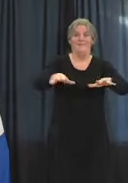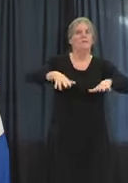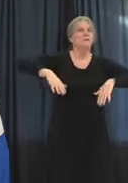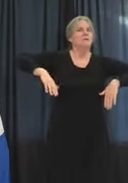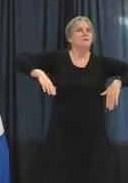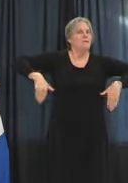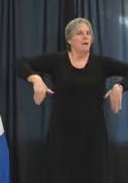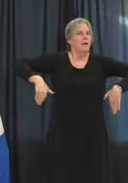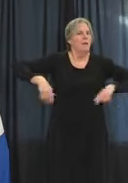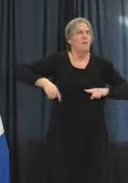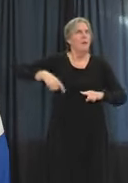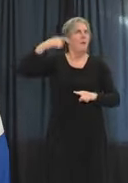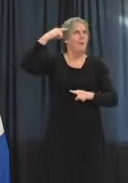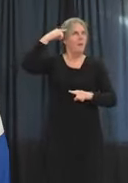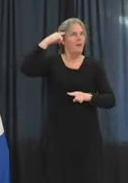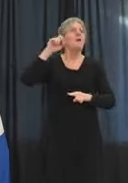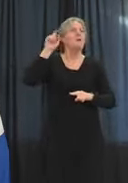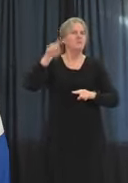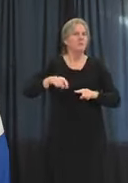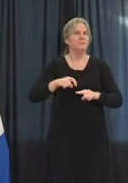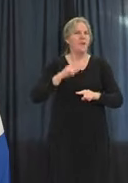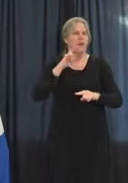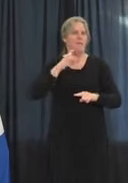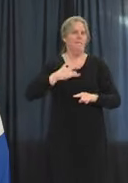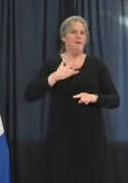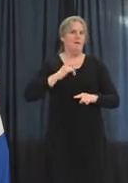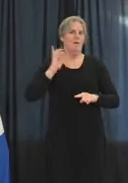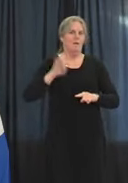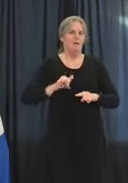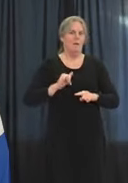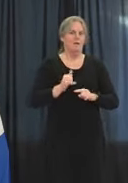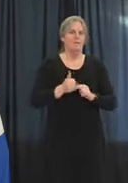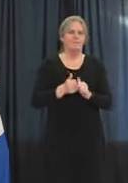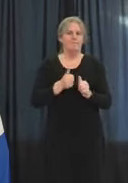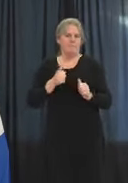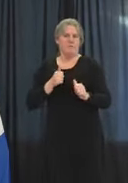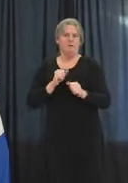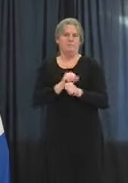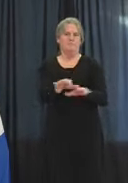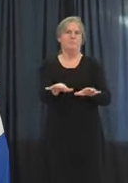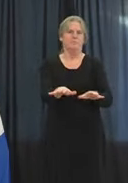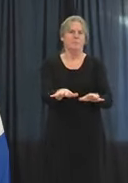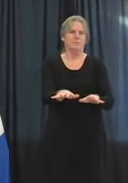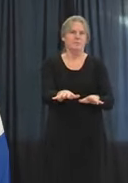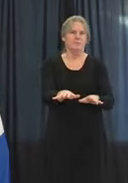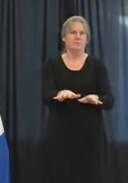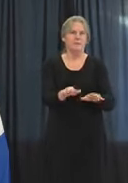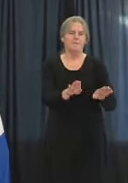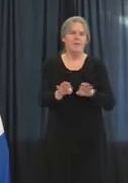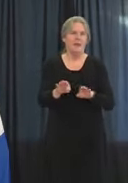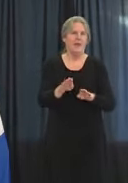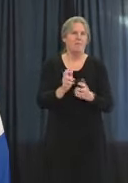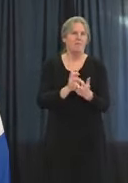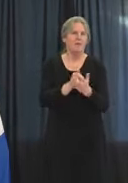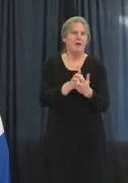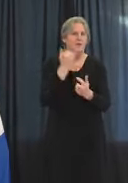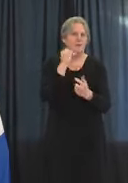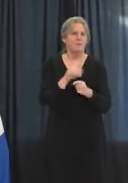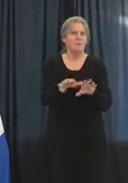But we should behave as it is. I am going to say a few words in